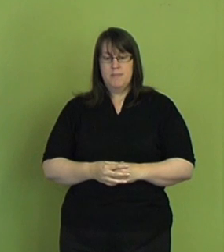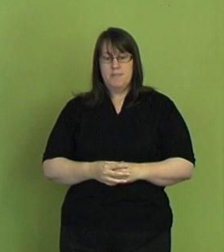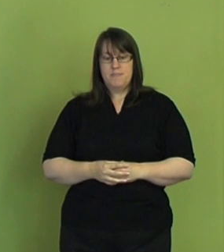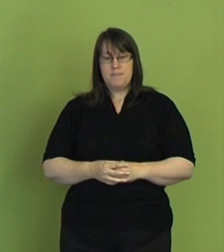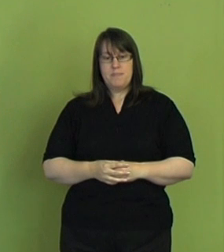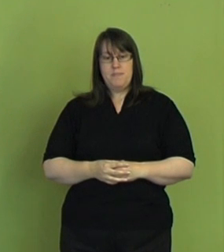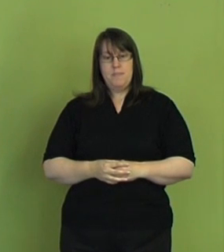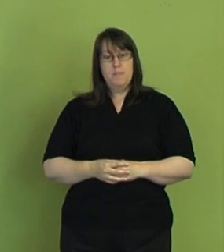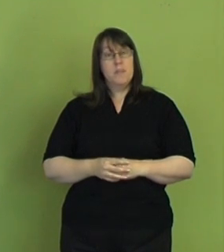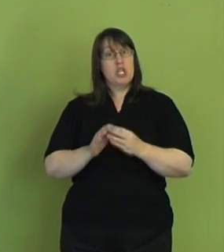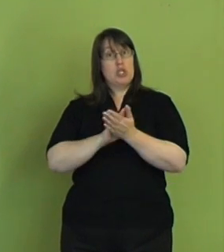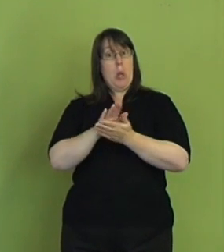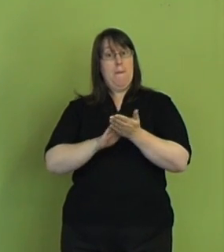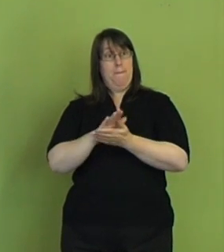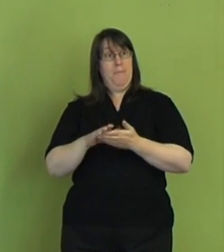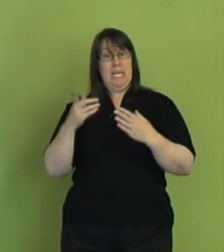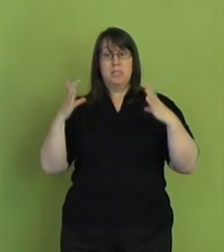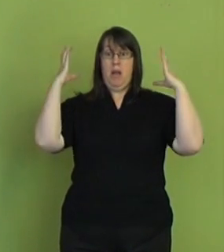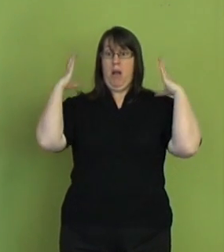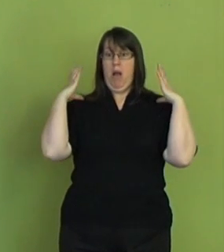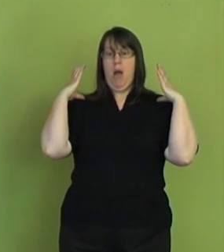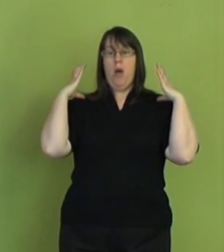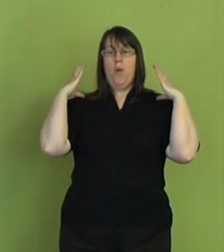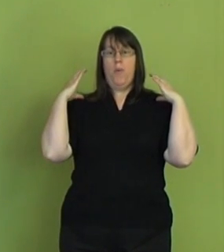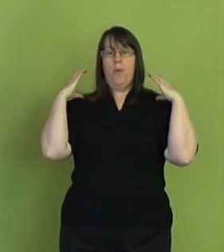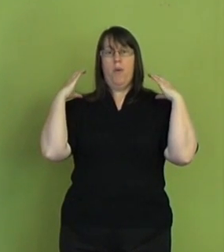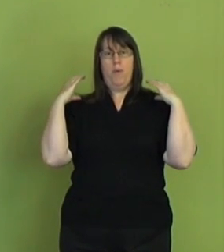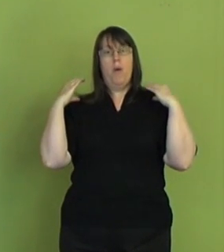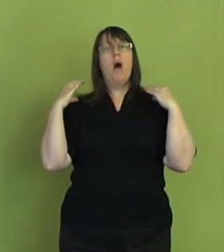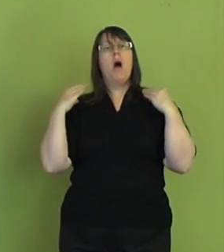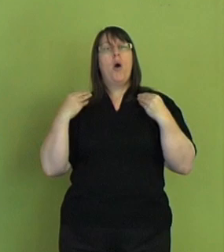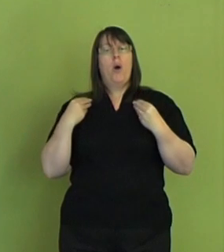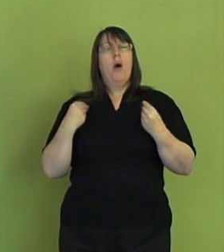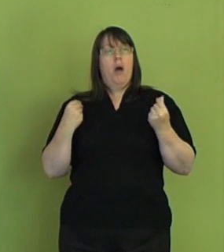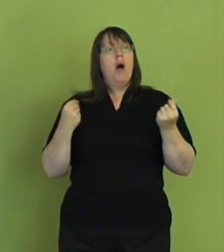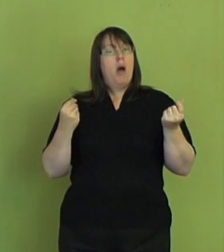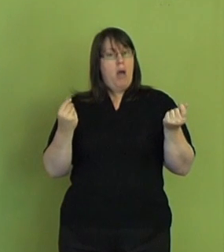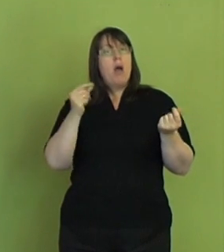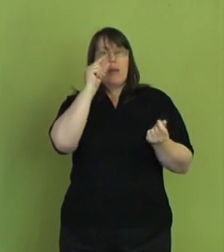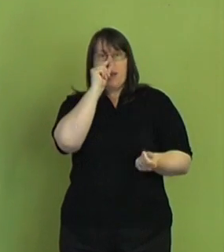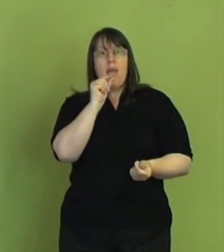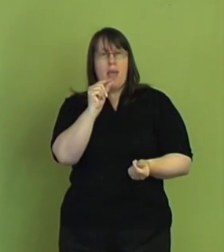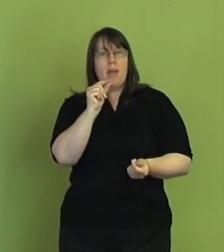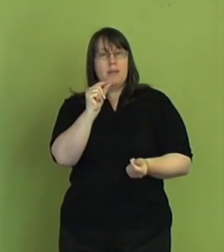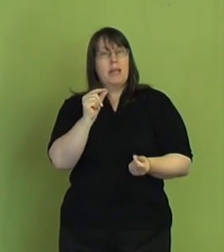And through that process, our load will be lighter.